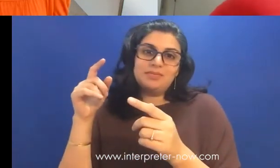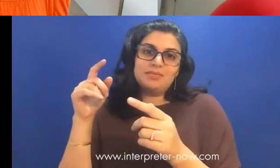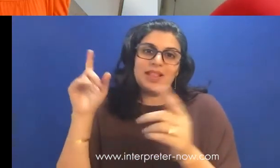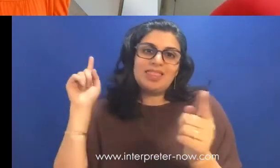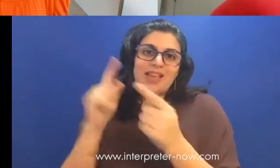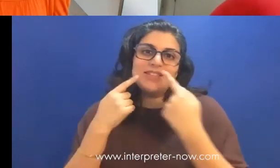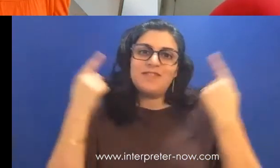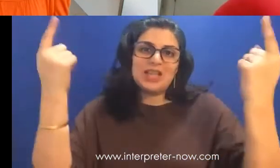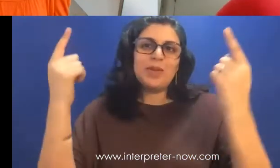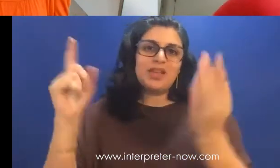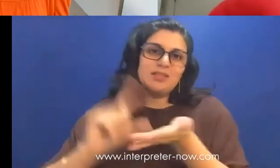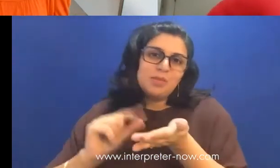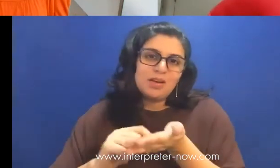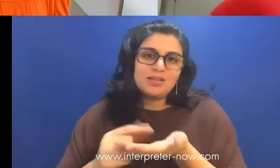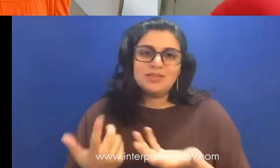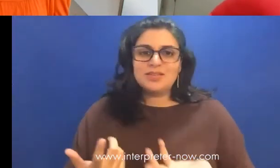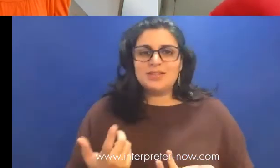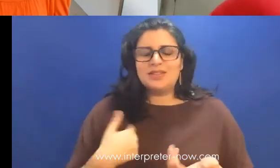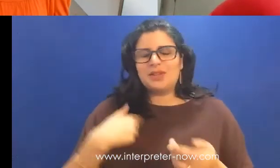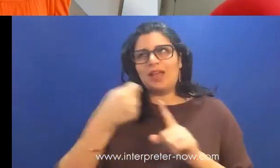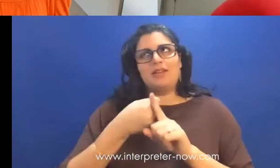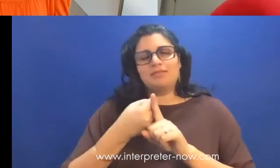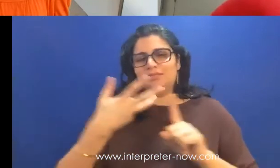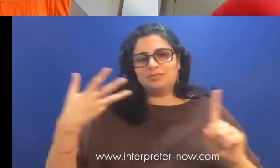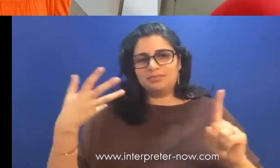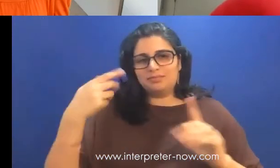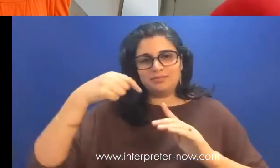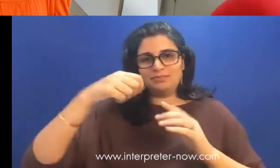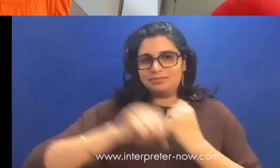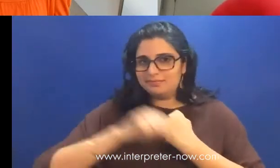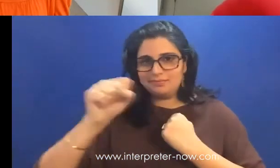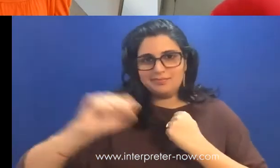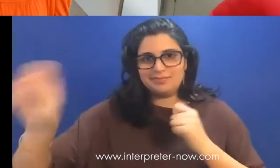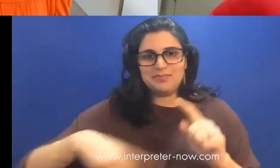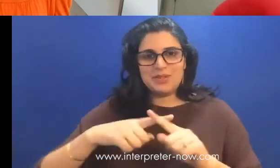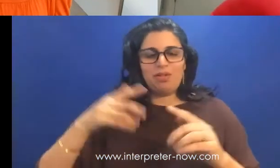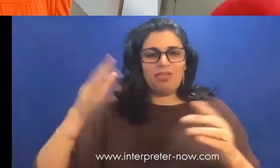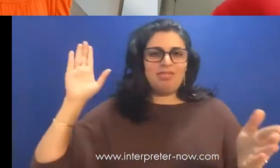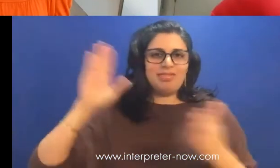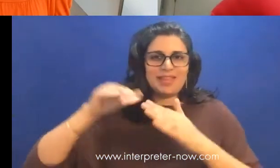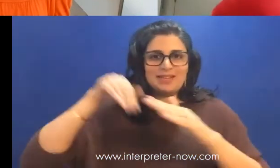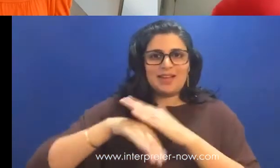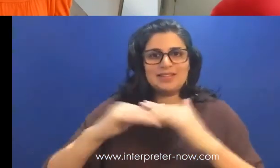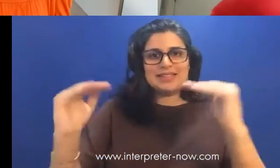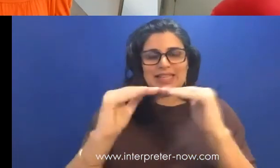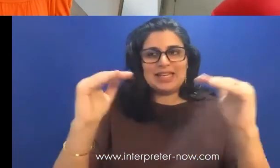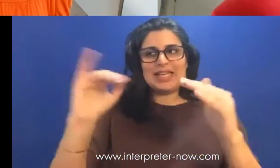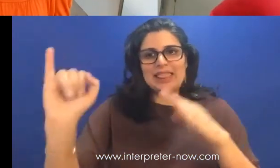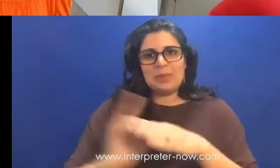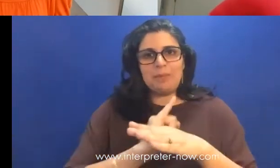I can go on and on about the lack of access and equity in the publishing industry.